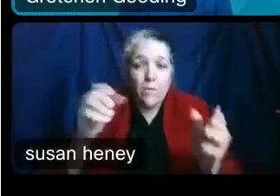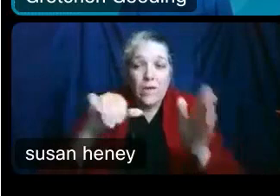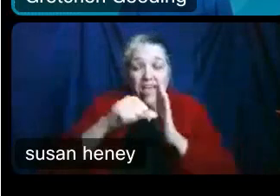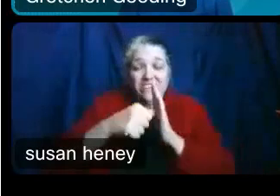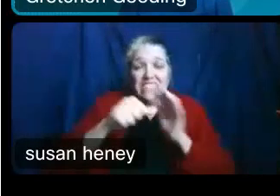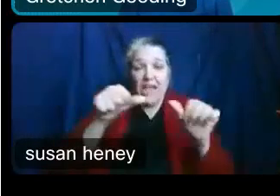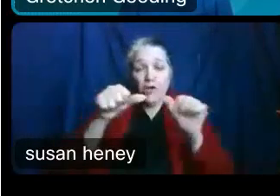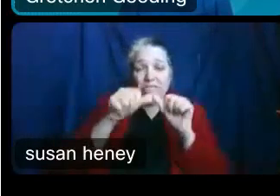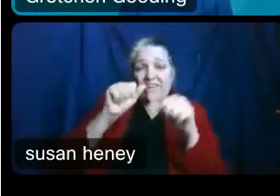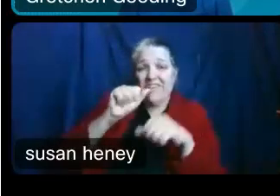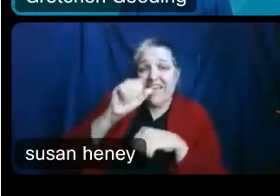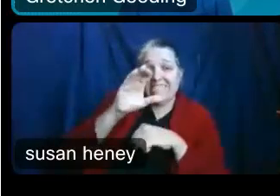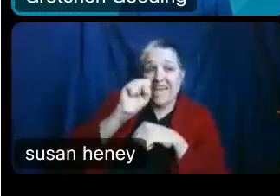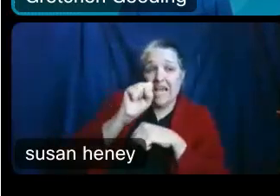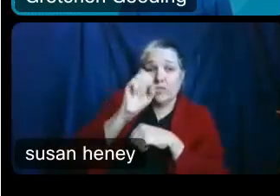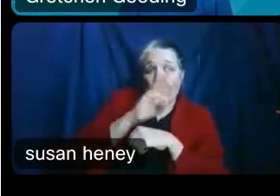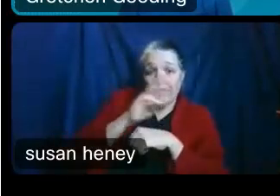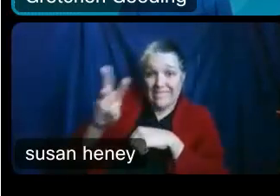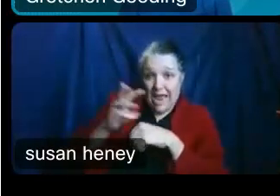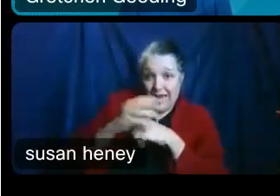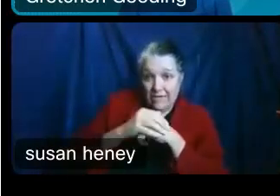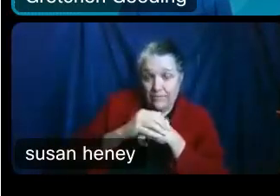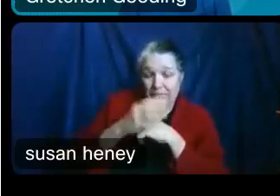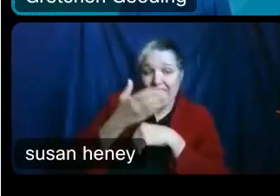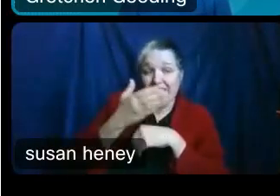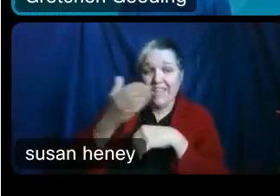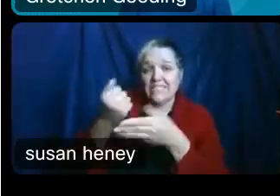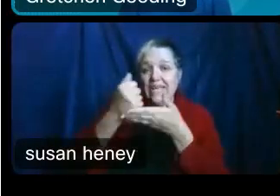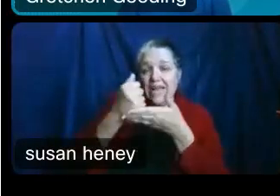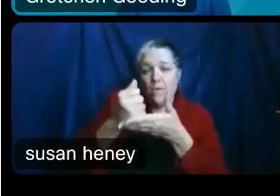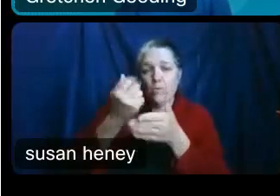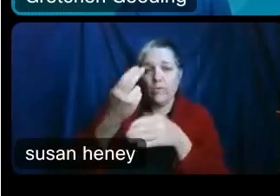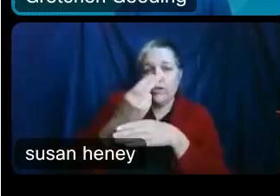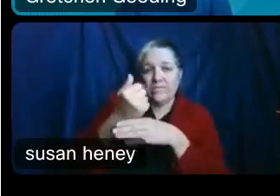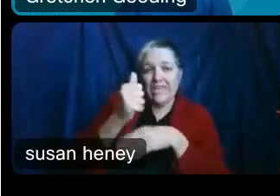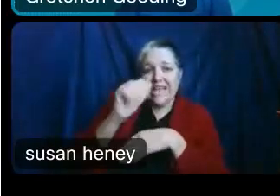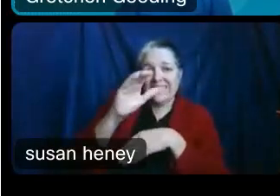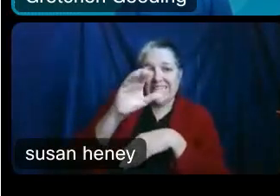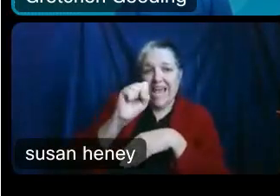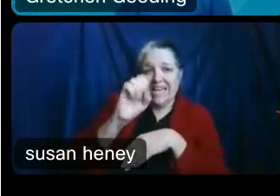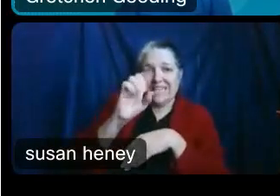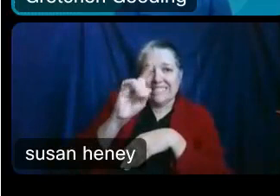and a few web pages that can support you and your use of ACS data. Obviously, the data